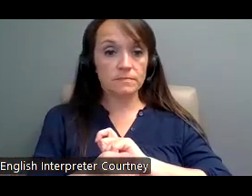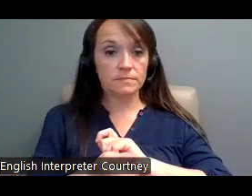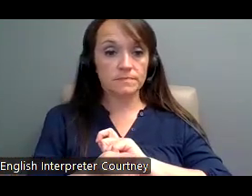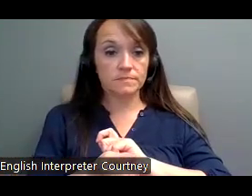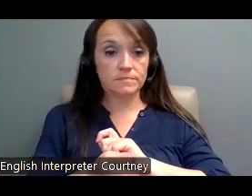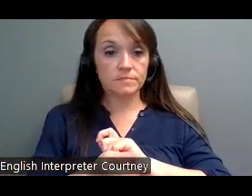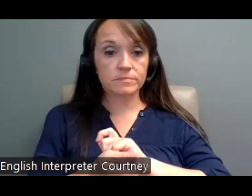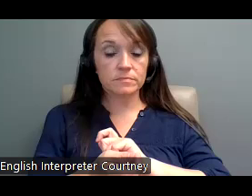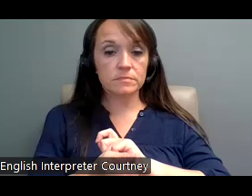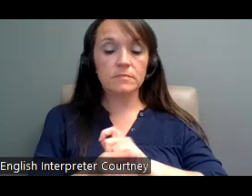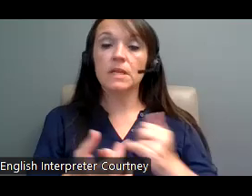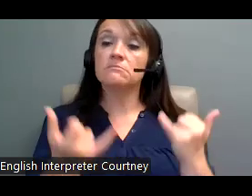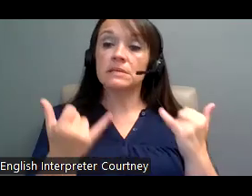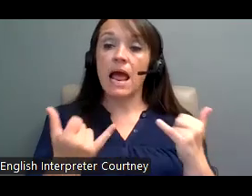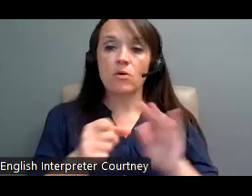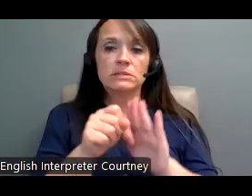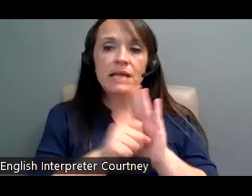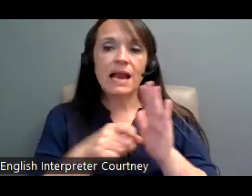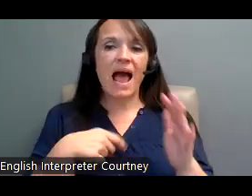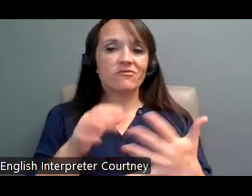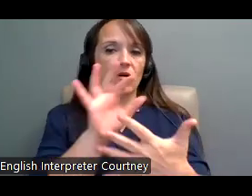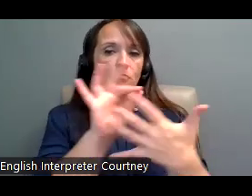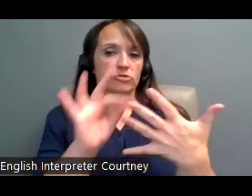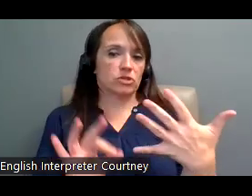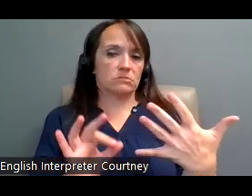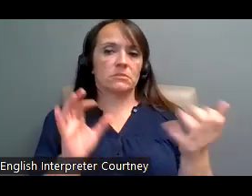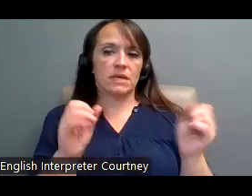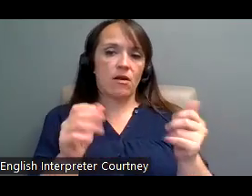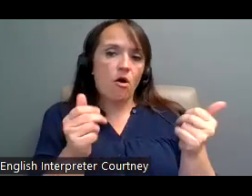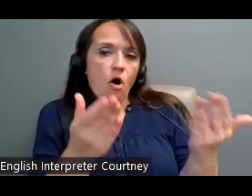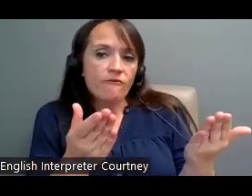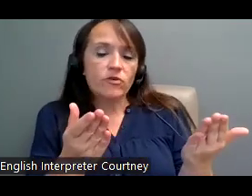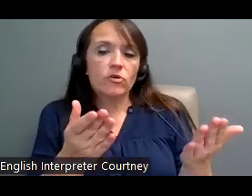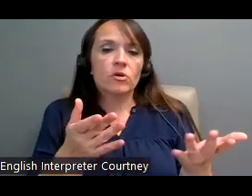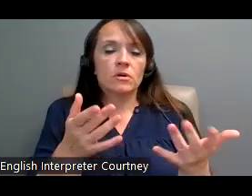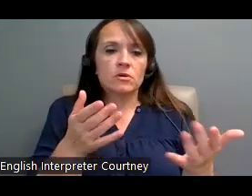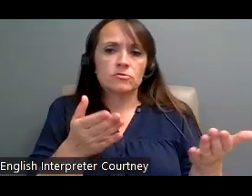states can again offer services and programming out of their community so that they are looking